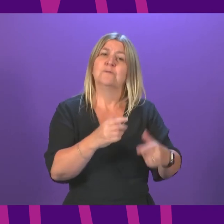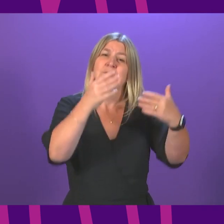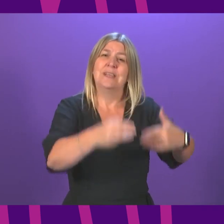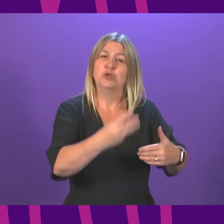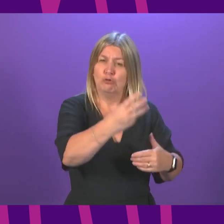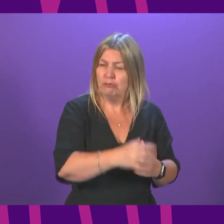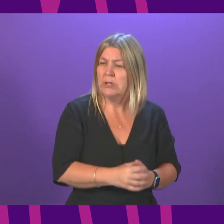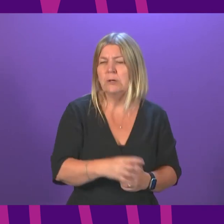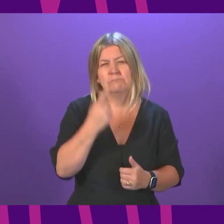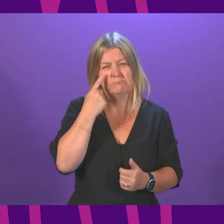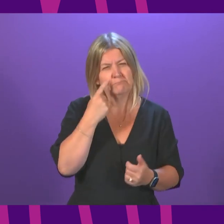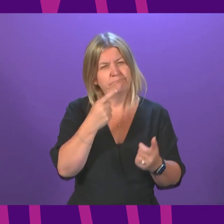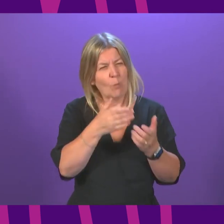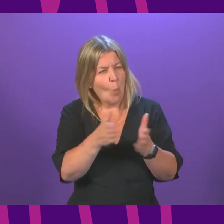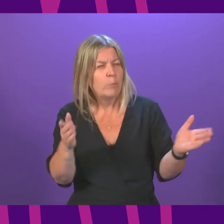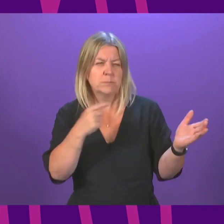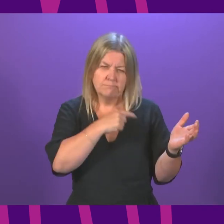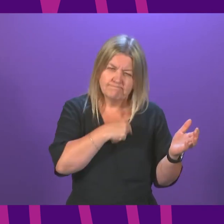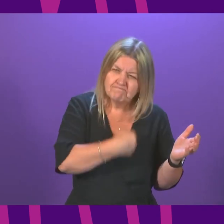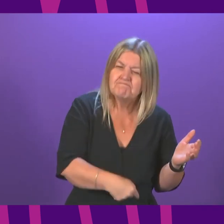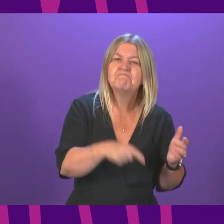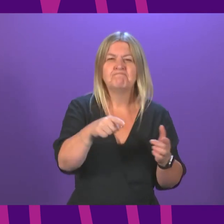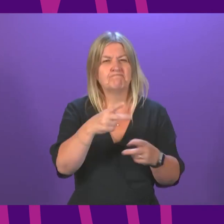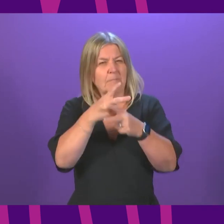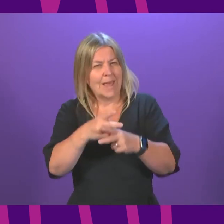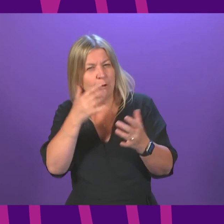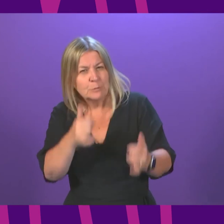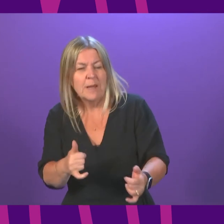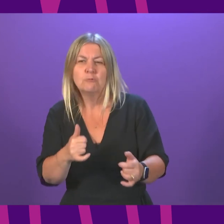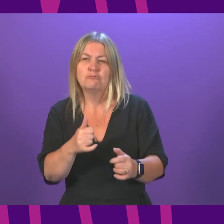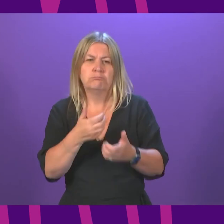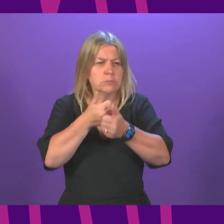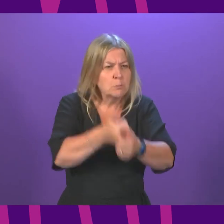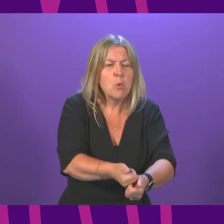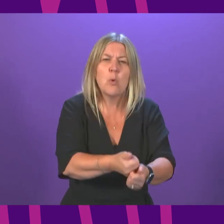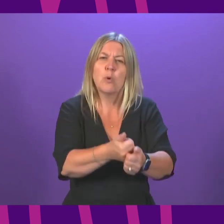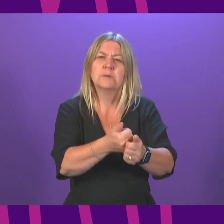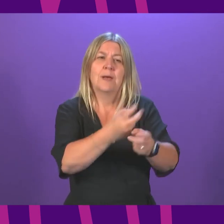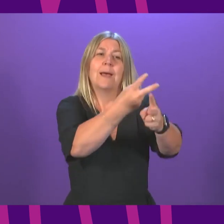We need something. The Liberal Democrats support the protections from eviction and the other